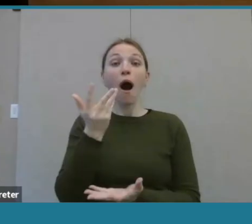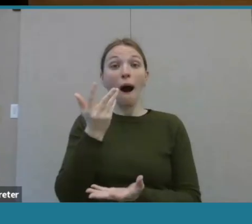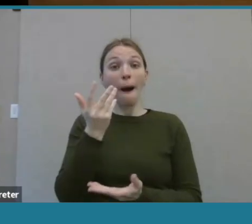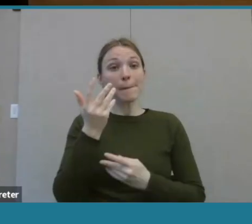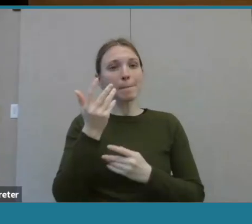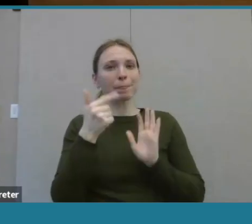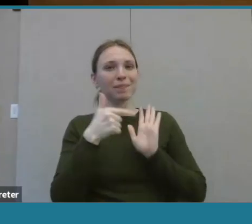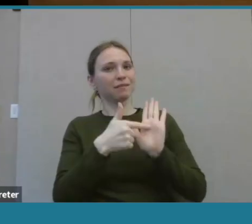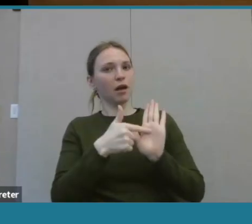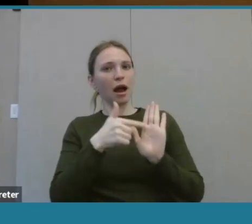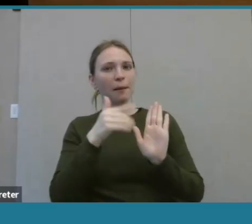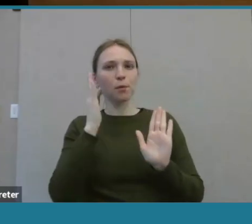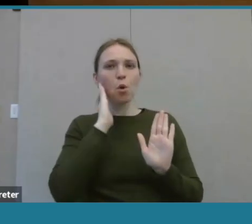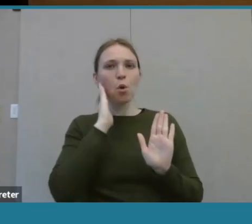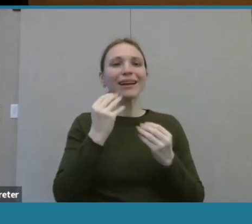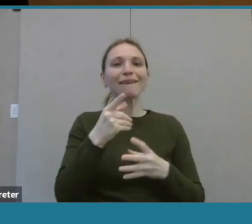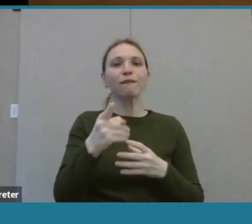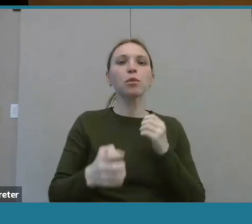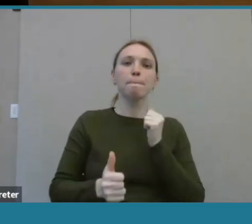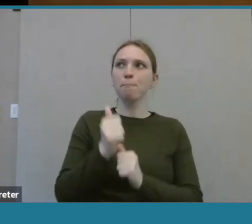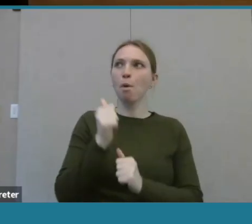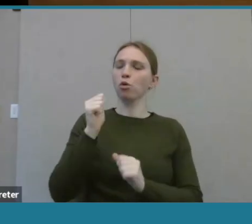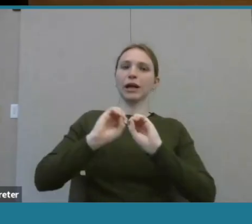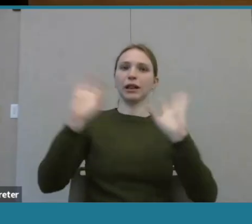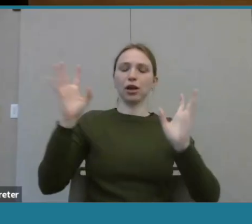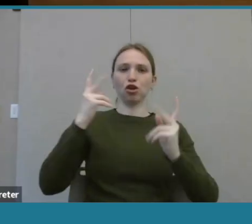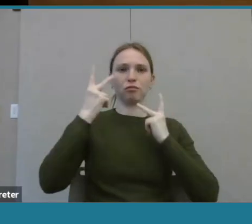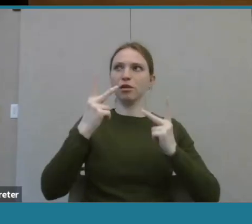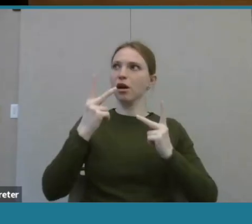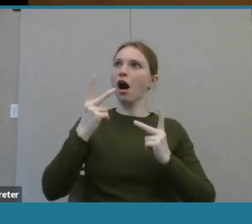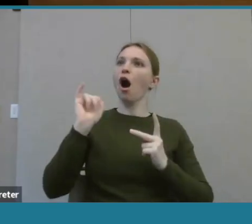be most relevant to creating accessible experiences and experiences that have a